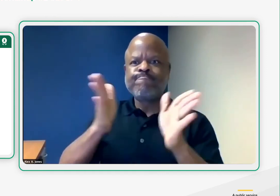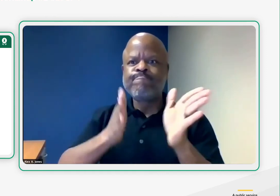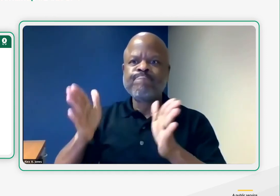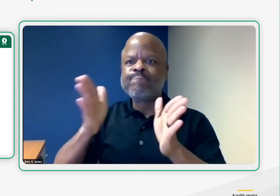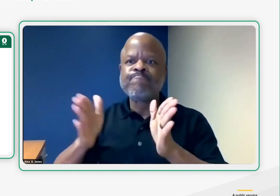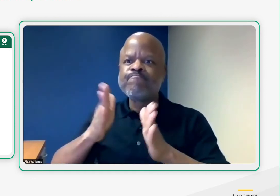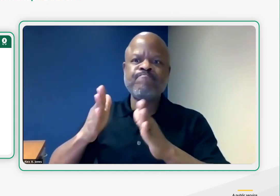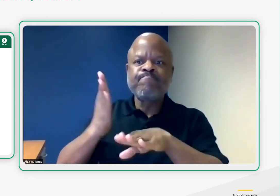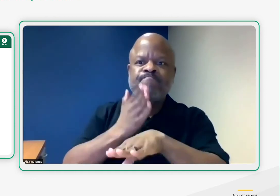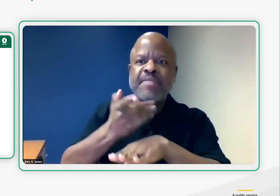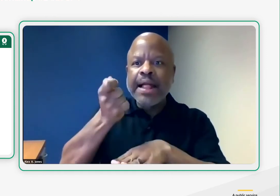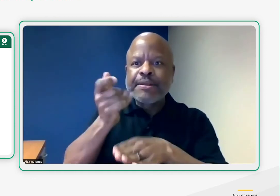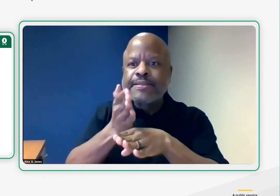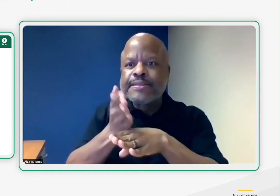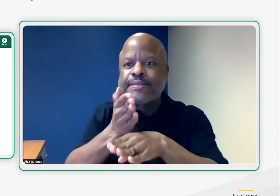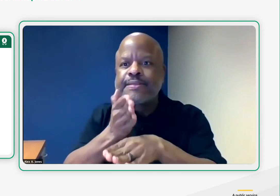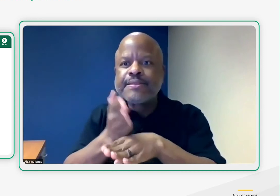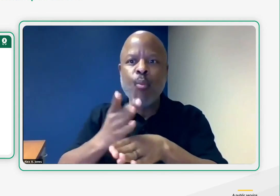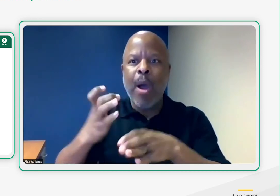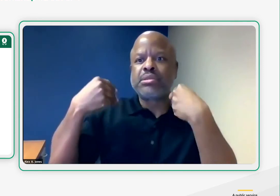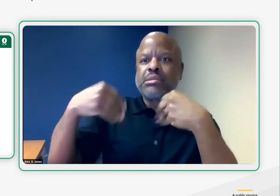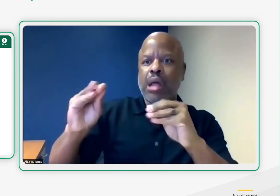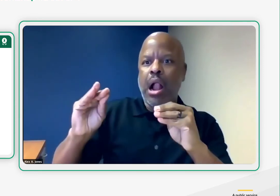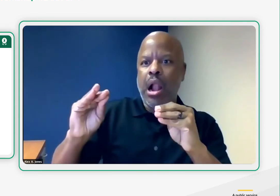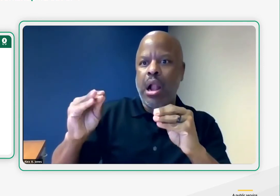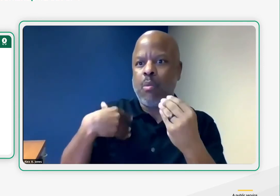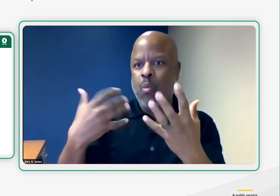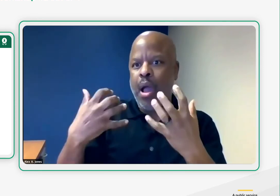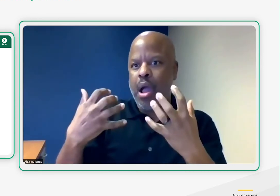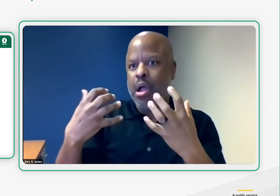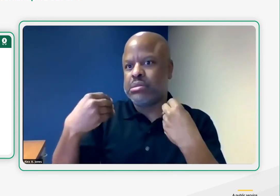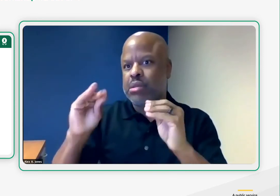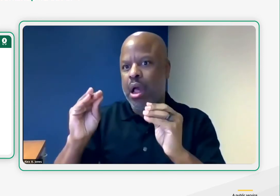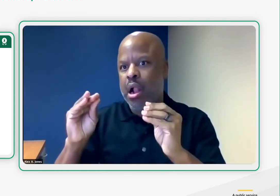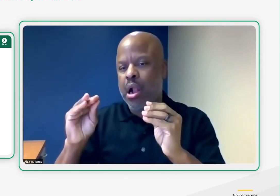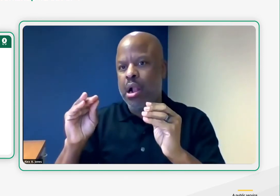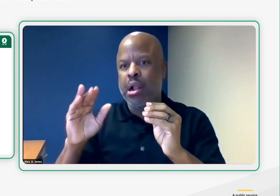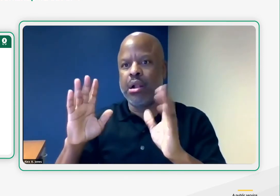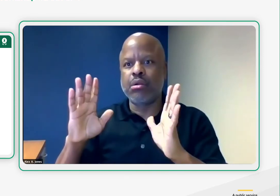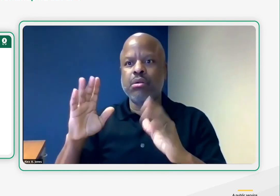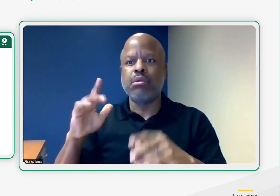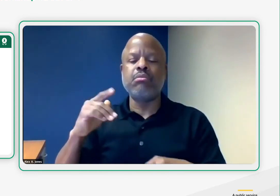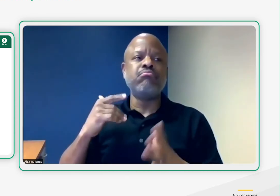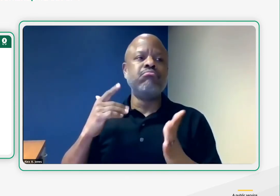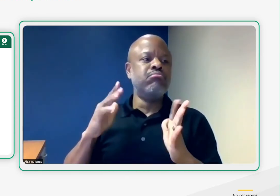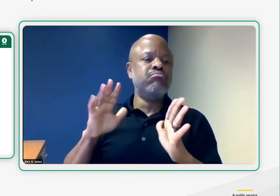We spend all this time on improvements and really making sure that we're furnishing it correctly so that it can be sold.